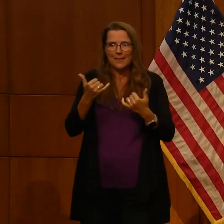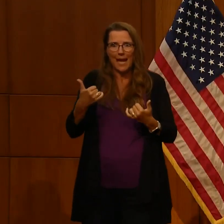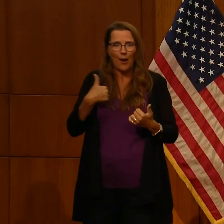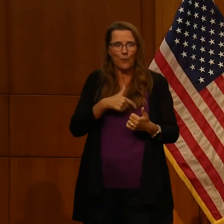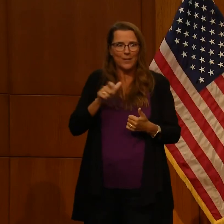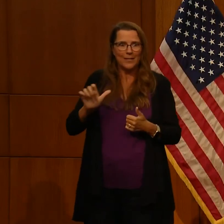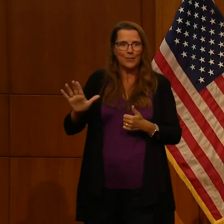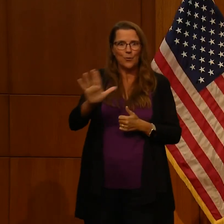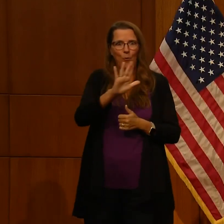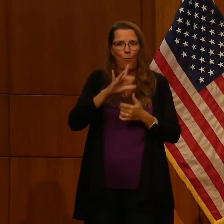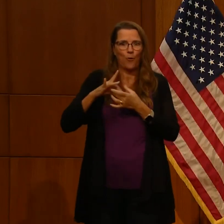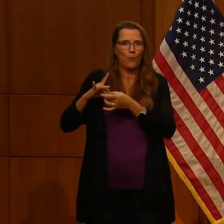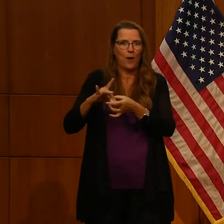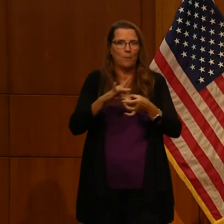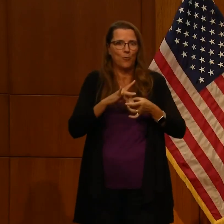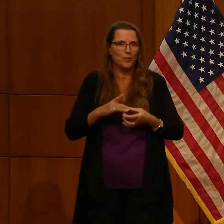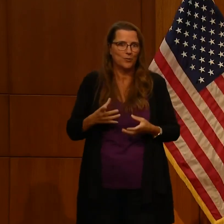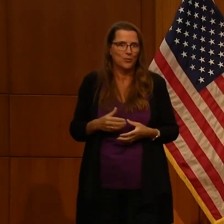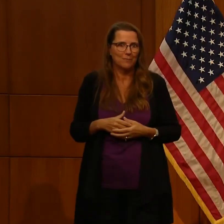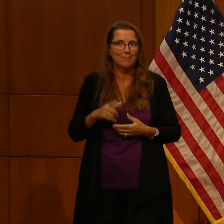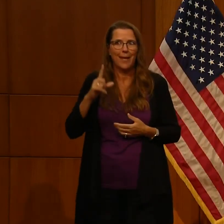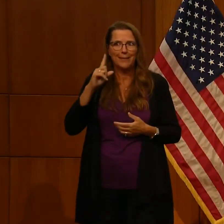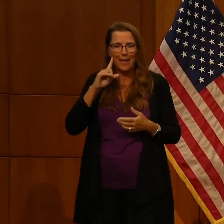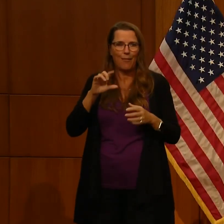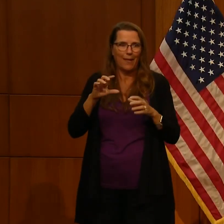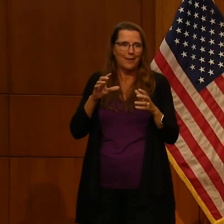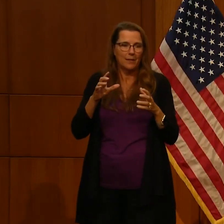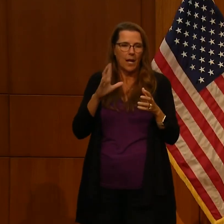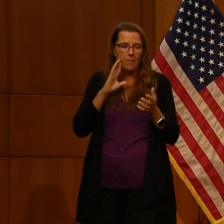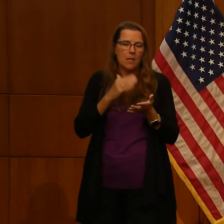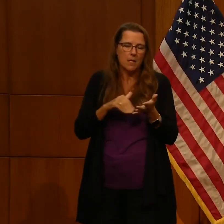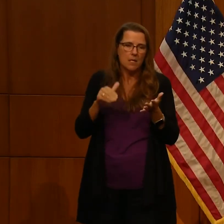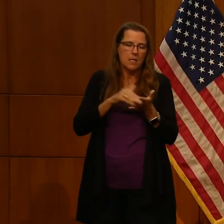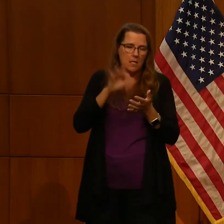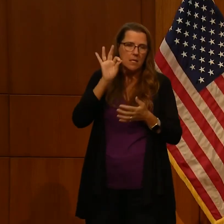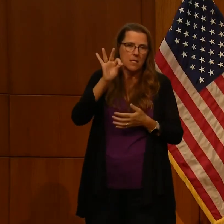THE SUPPLIES. WE WE'VE GOT EVERYTHING THAT WE NEED. WE JUST NEED COOPERATION. AND UM,